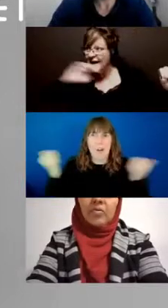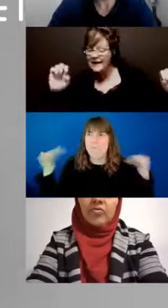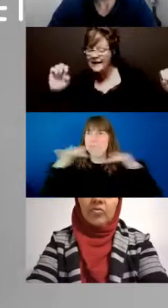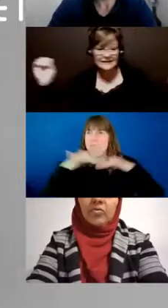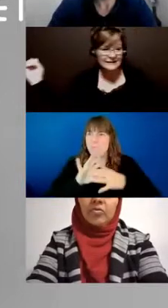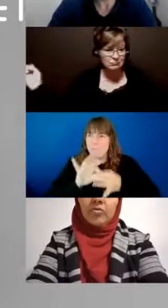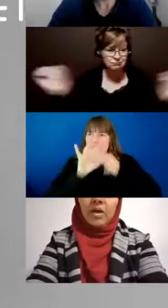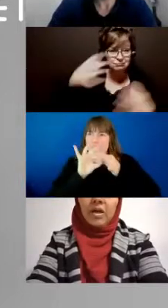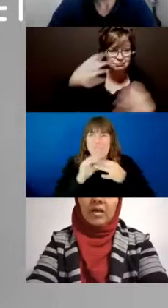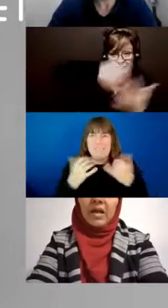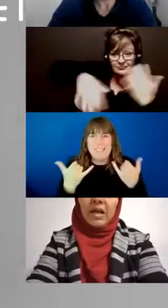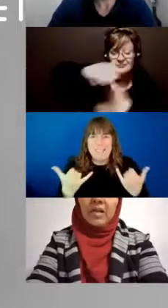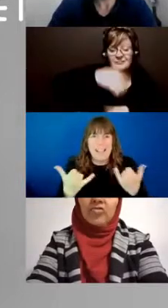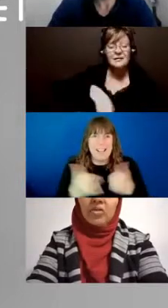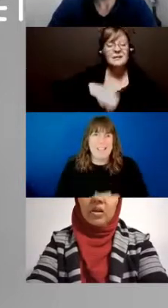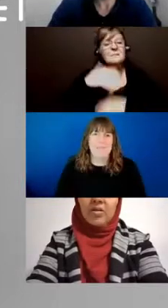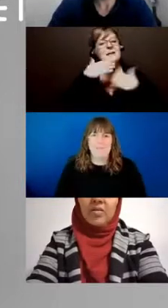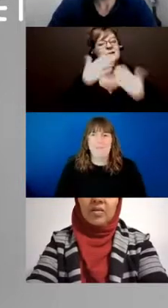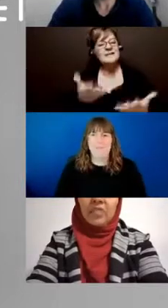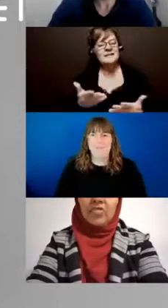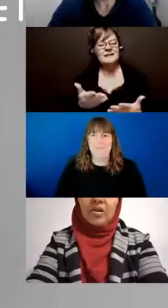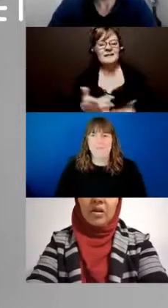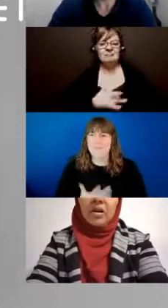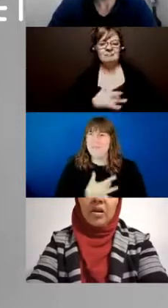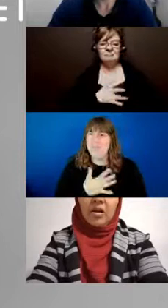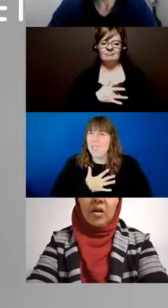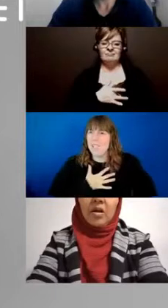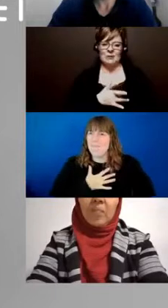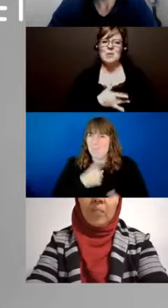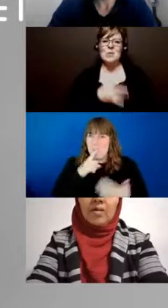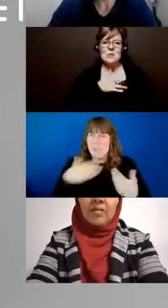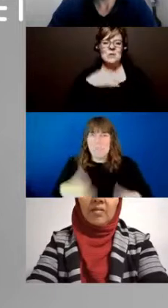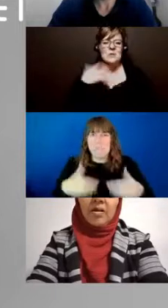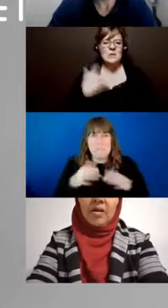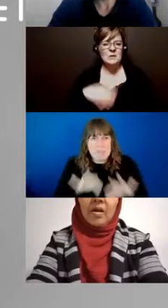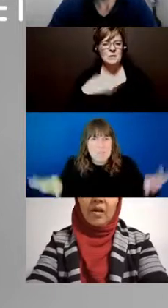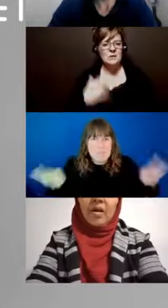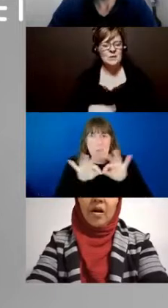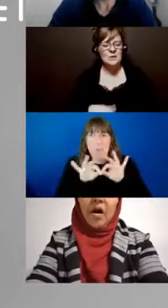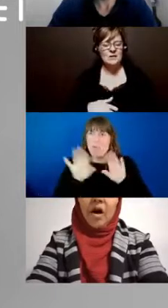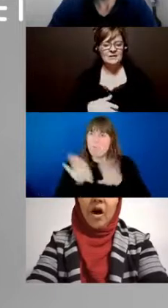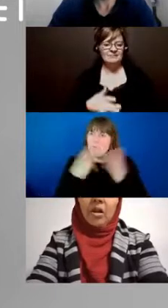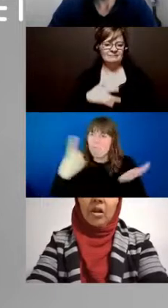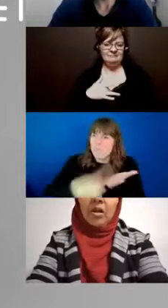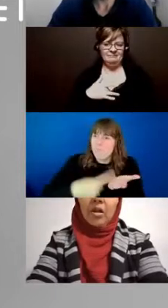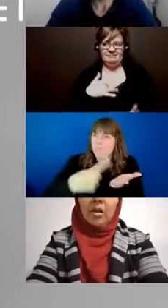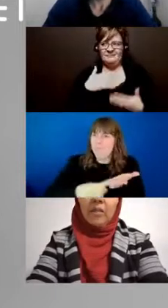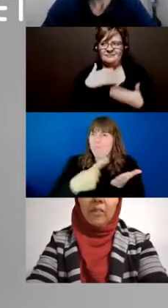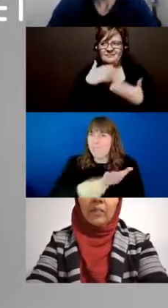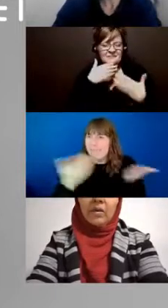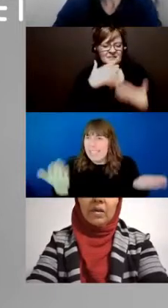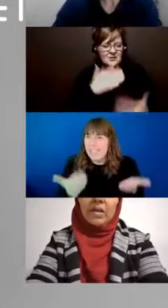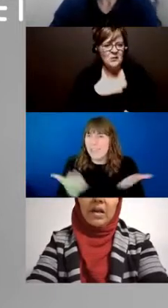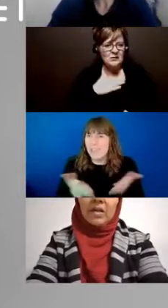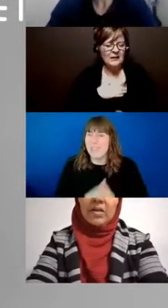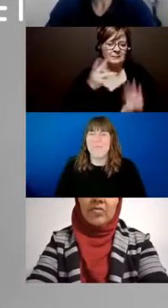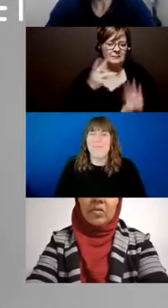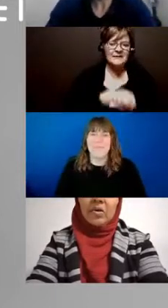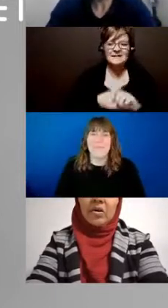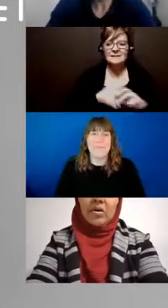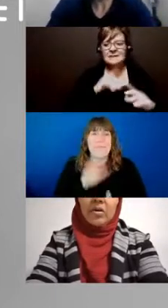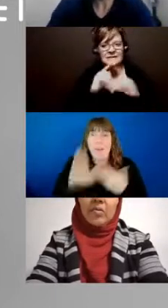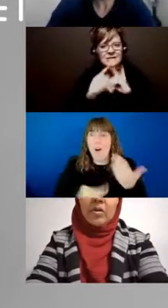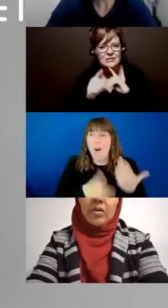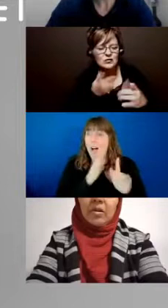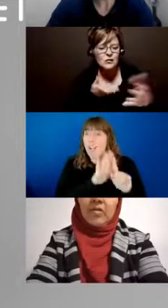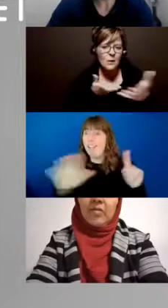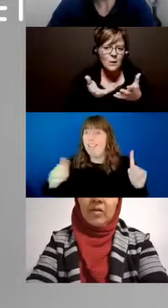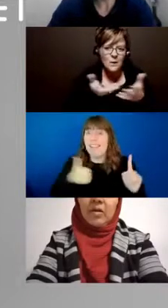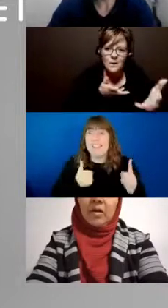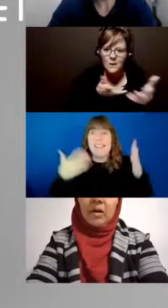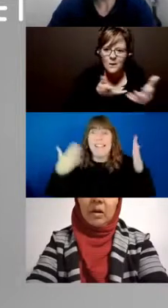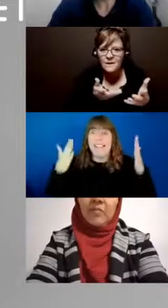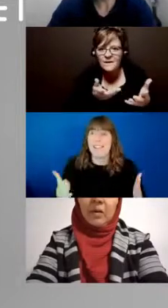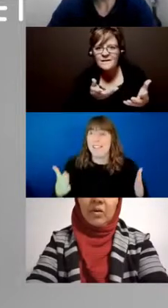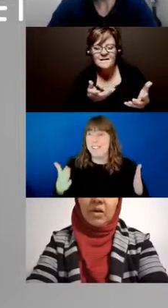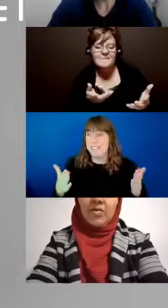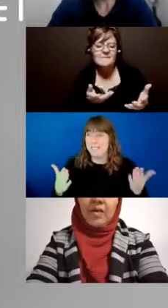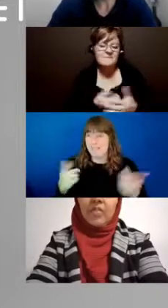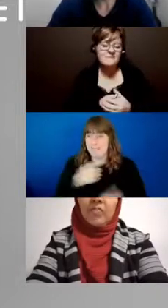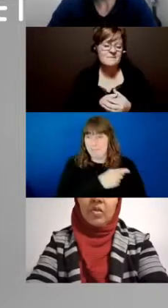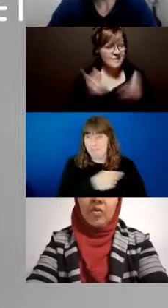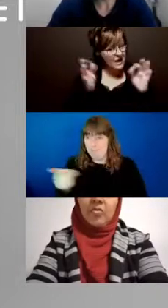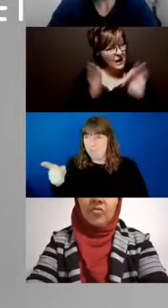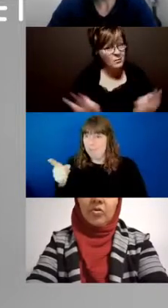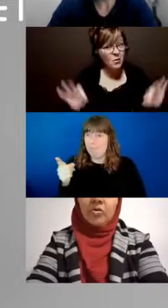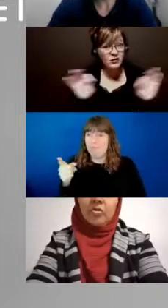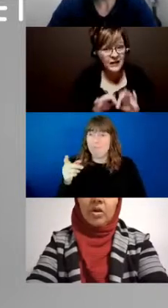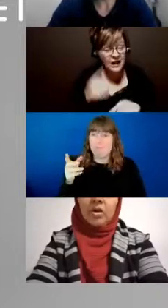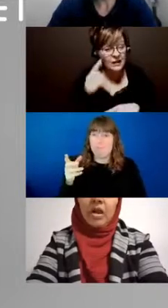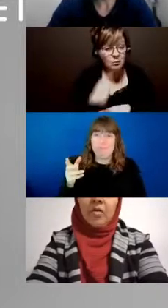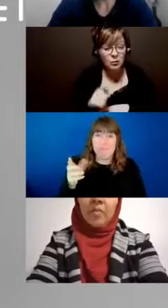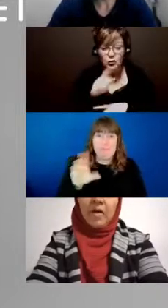to engage in a discussion amongst all canadians with lived experience and without who care about